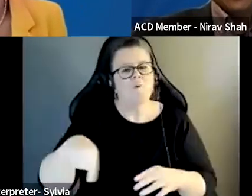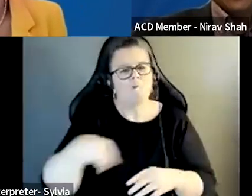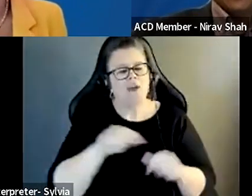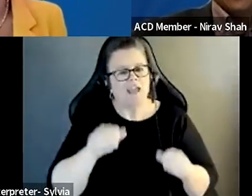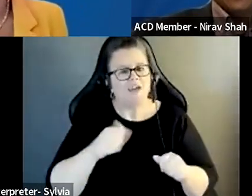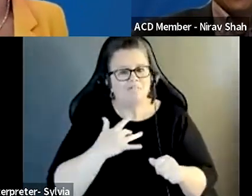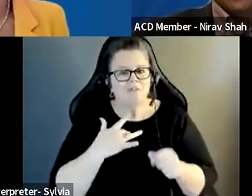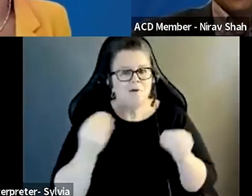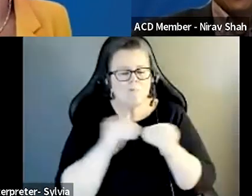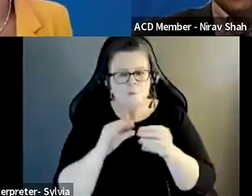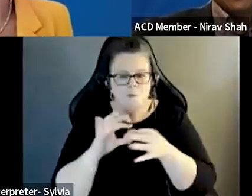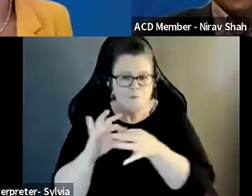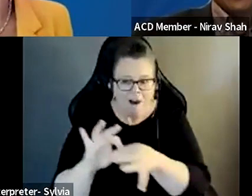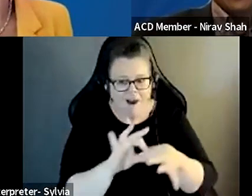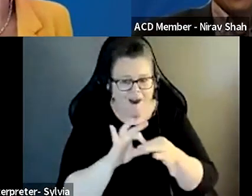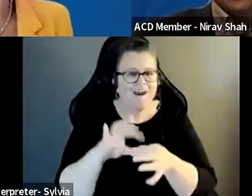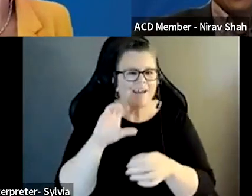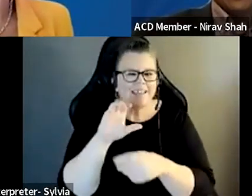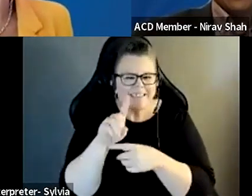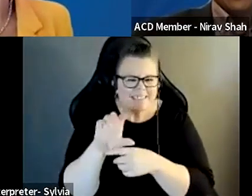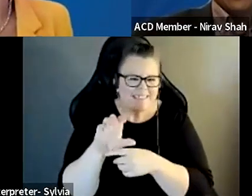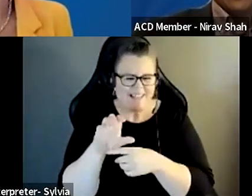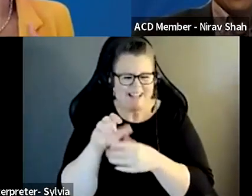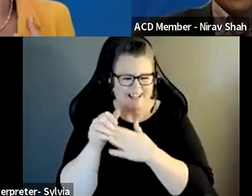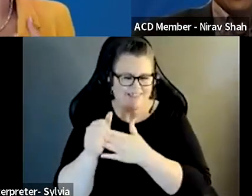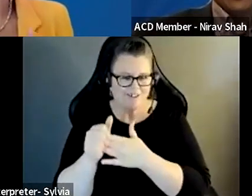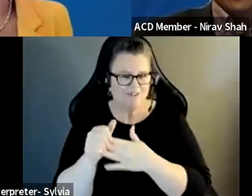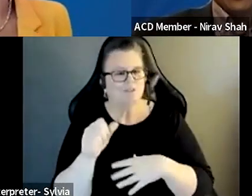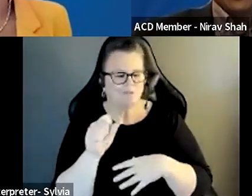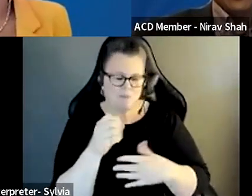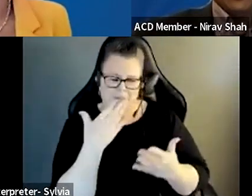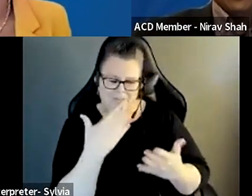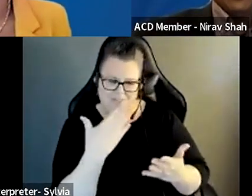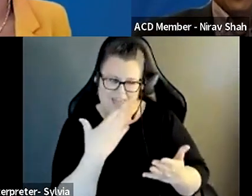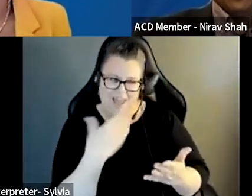that I know we're all looking forward to. So thanks again, Rochelle, we really appreciate you being here.